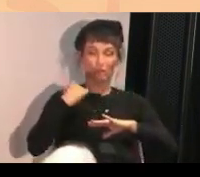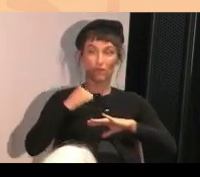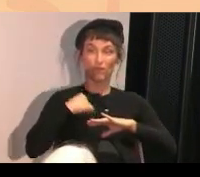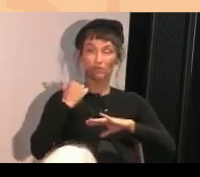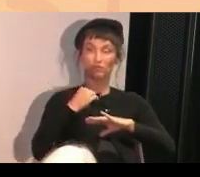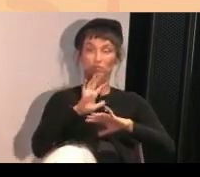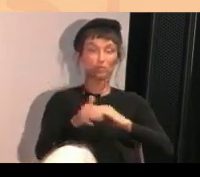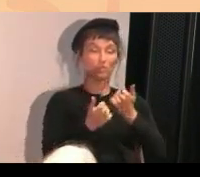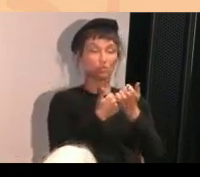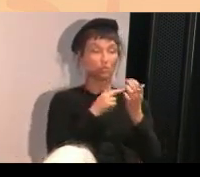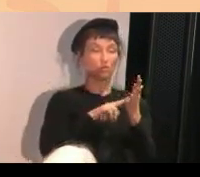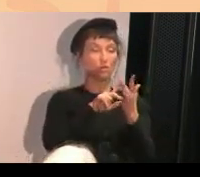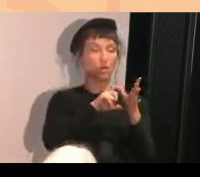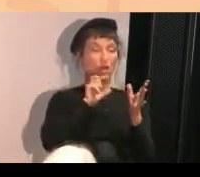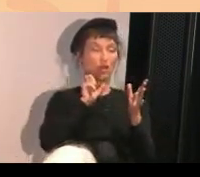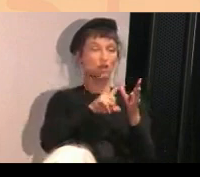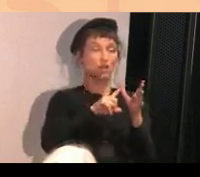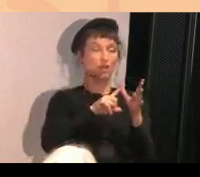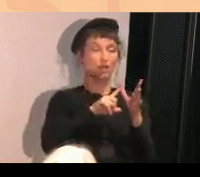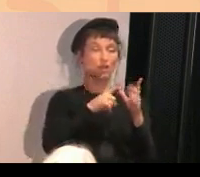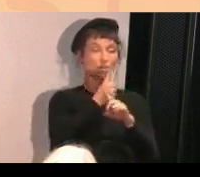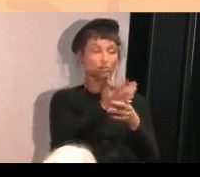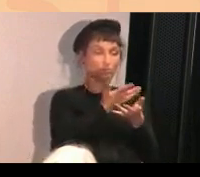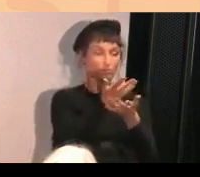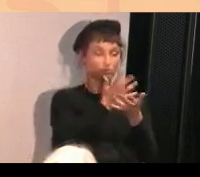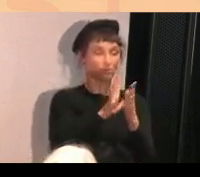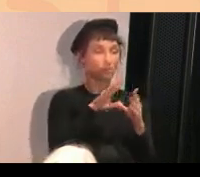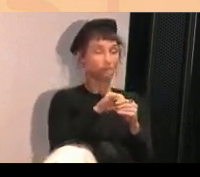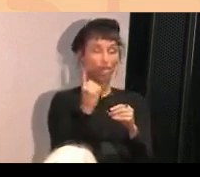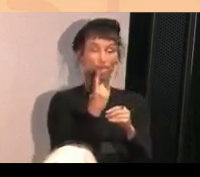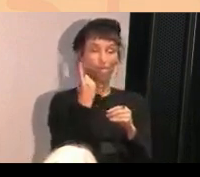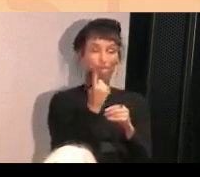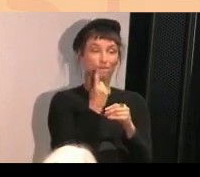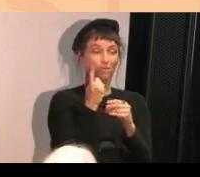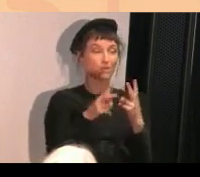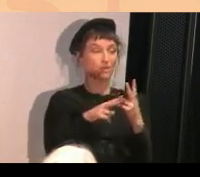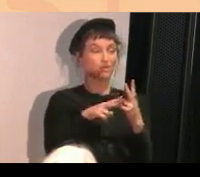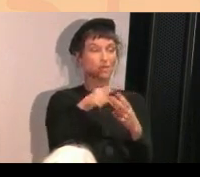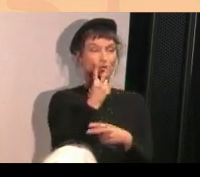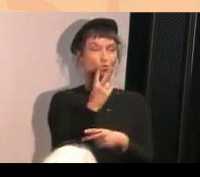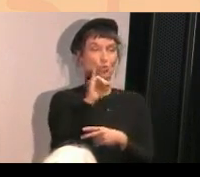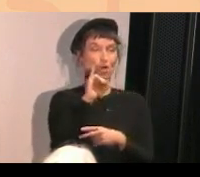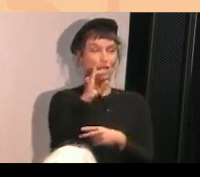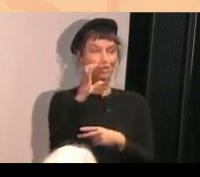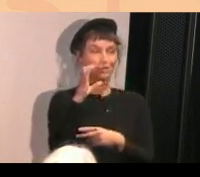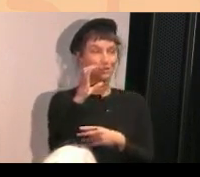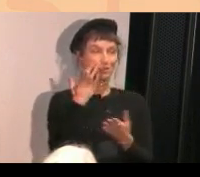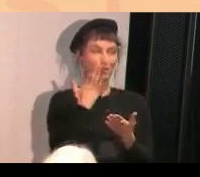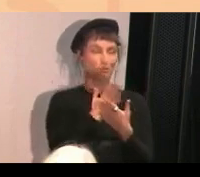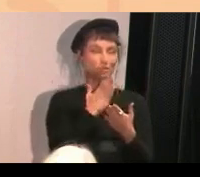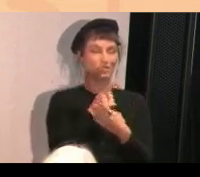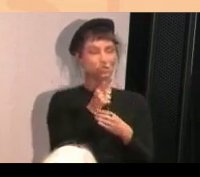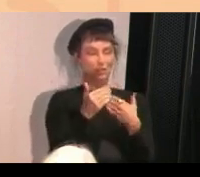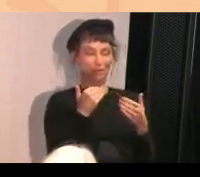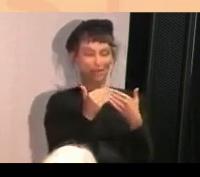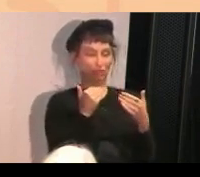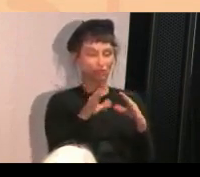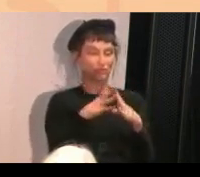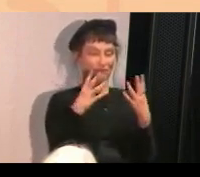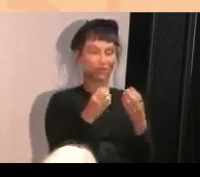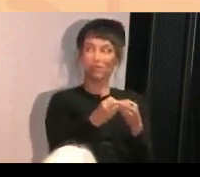supported the NIACA consultation including my two IC but really she manages really well upward